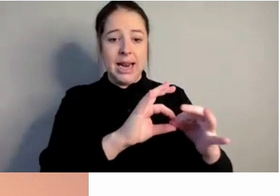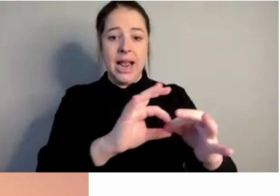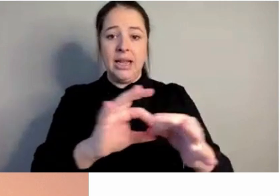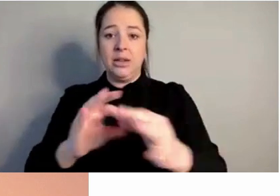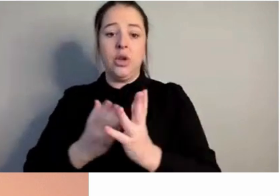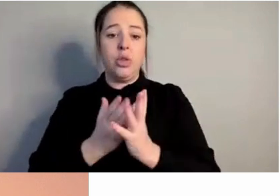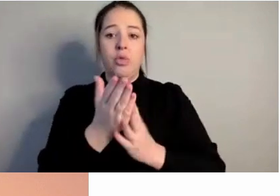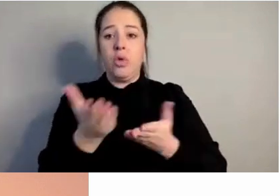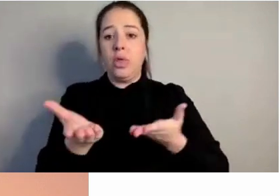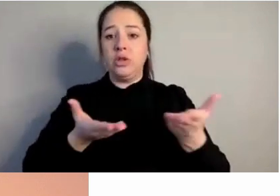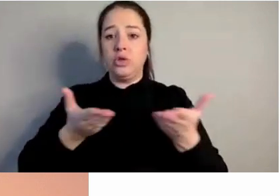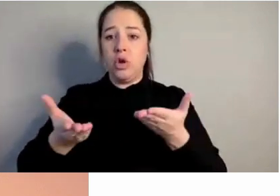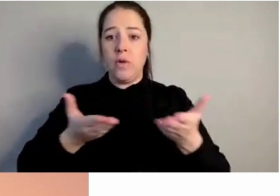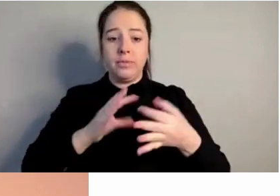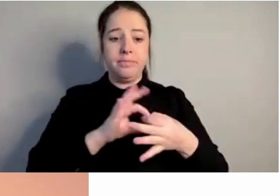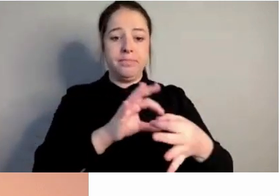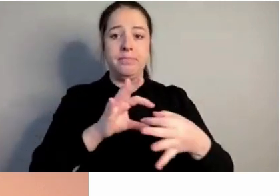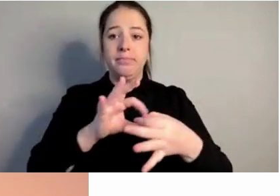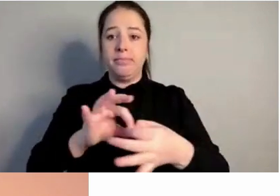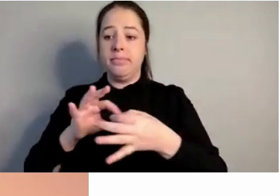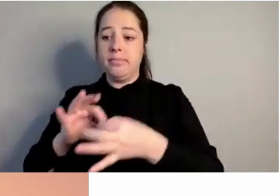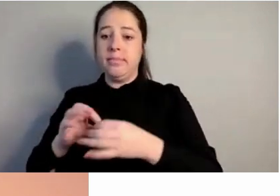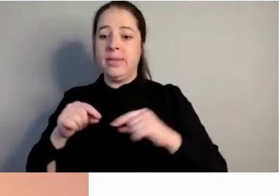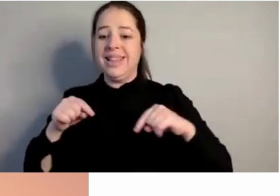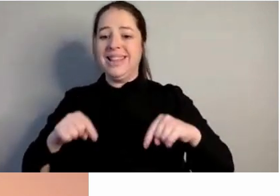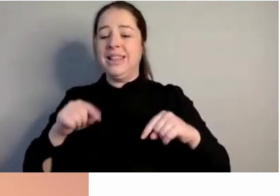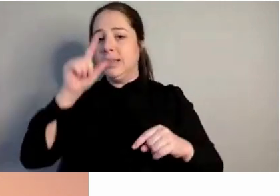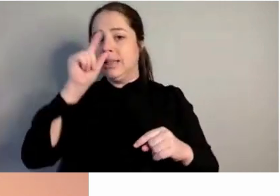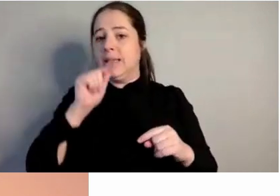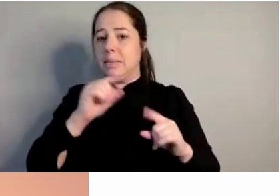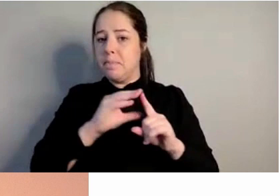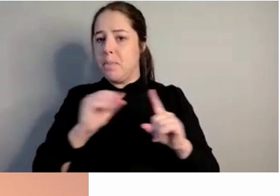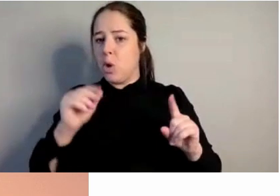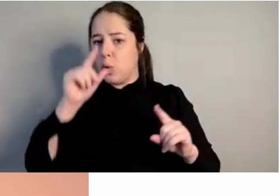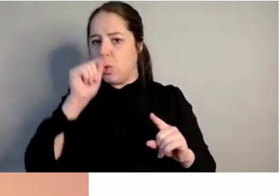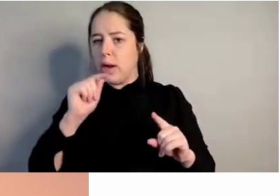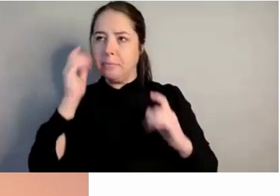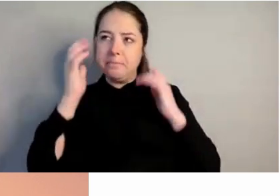that it is able to think a little bit about what constitutes excellence in public service